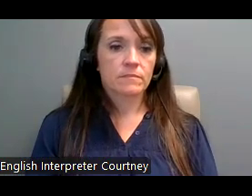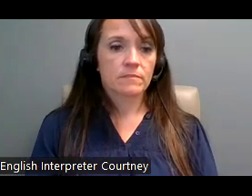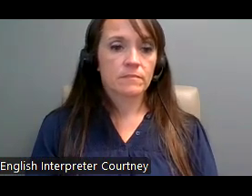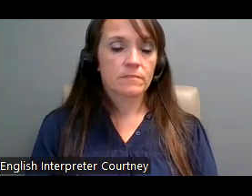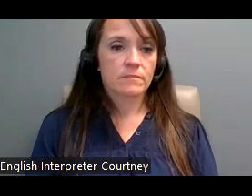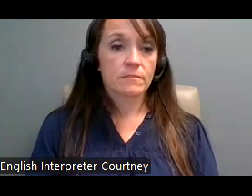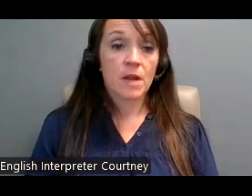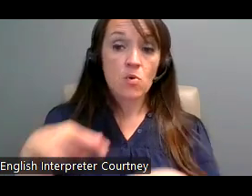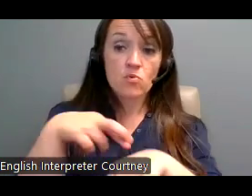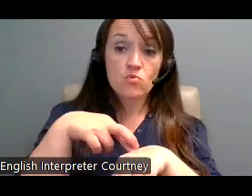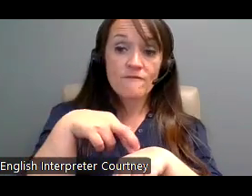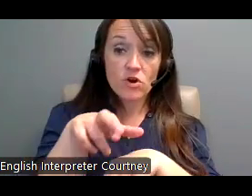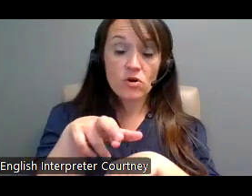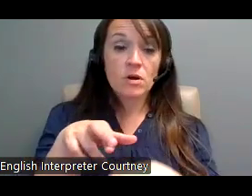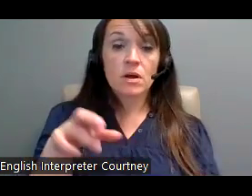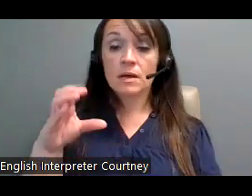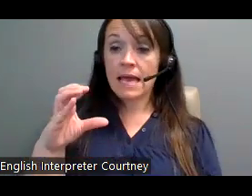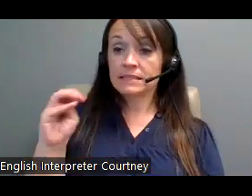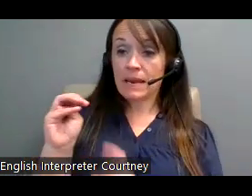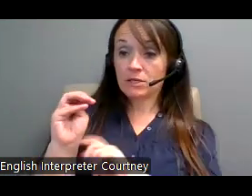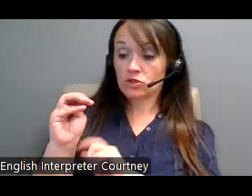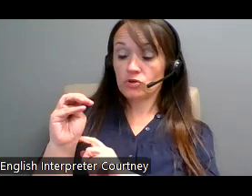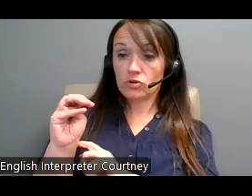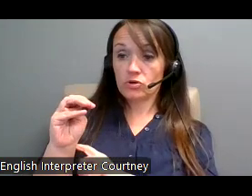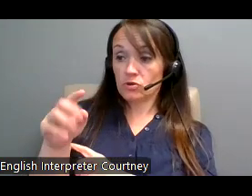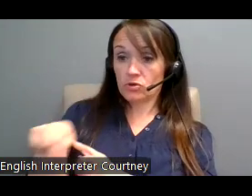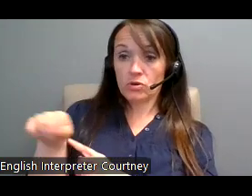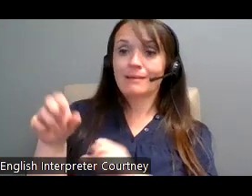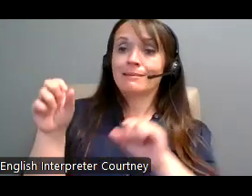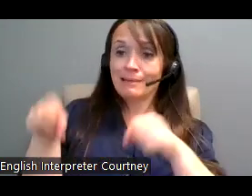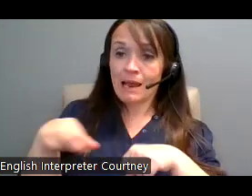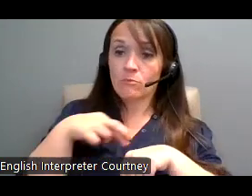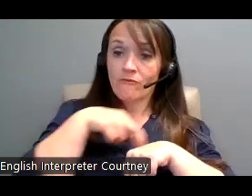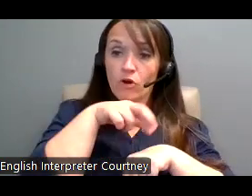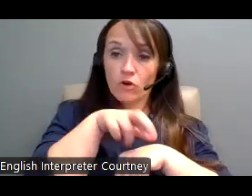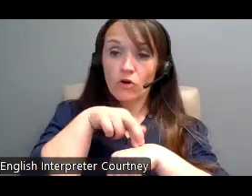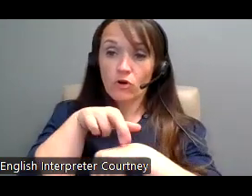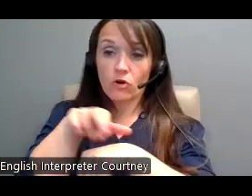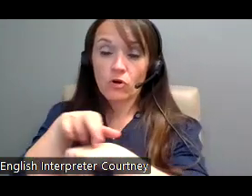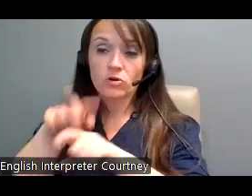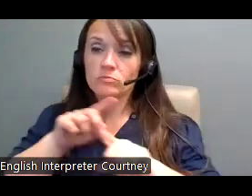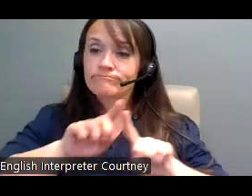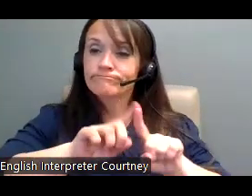all different types of programs and services. We issue those authorizations for those services and